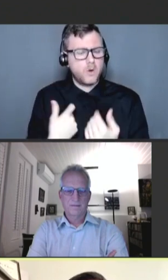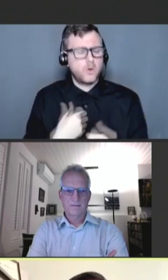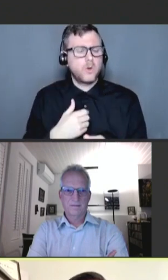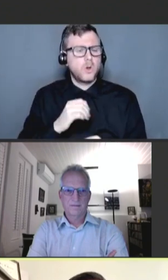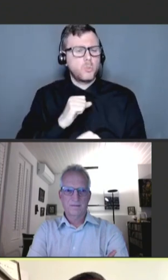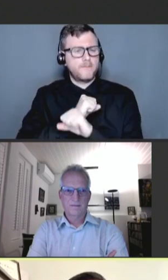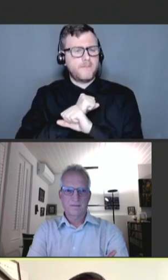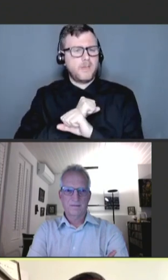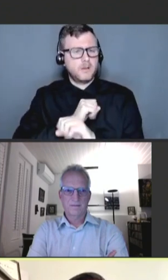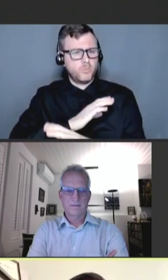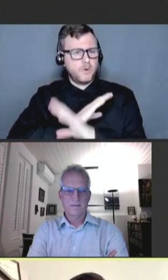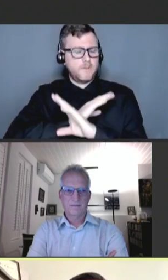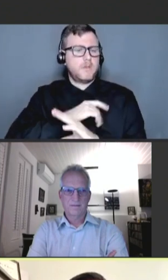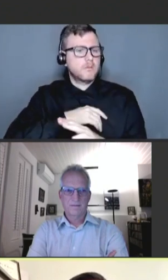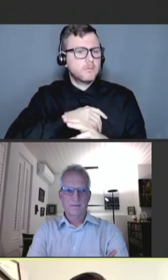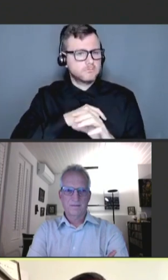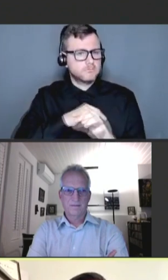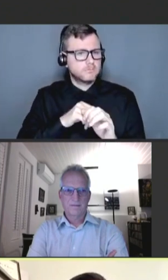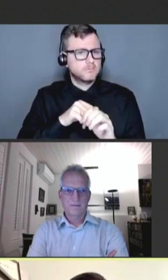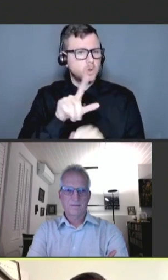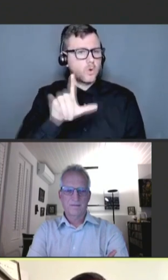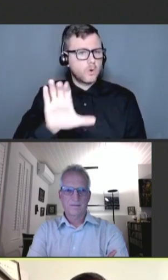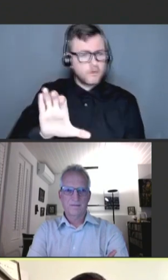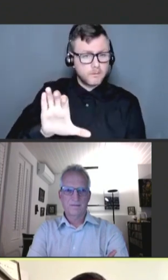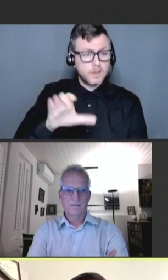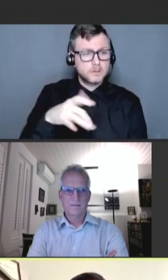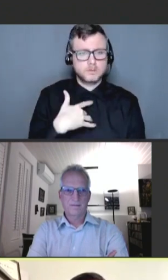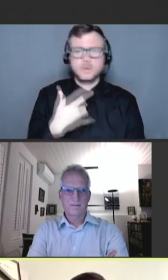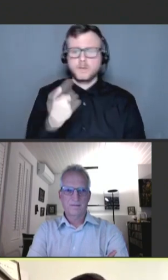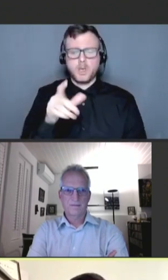terms of outline, I'd like to sort of present you a little bit of a broad overview of what we think